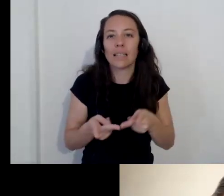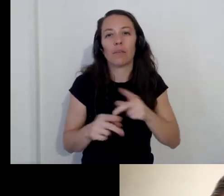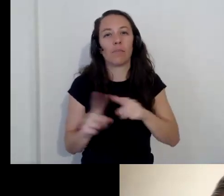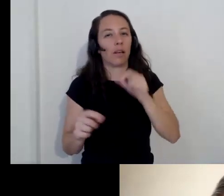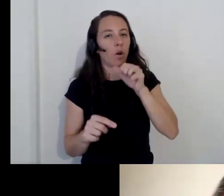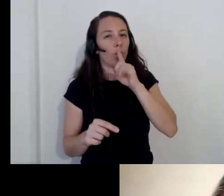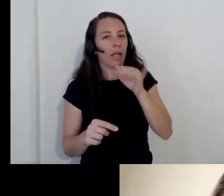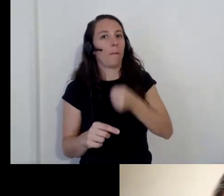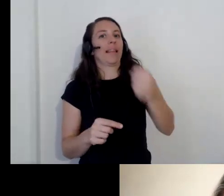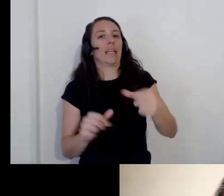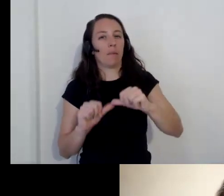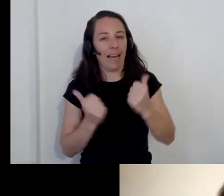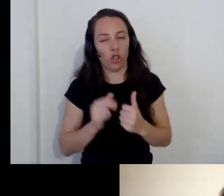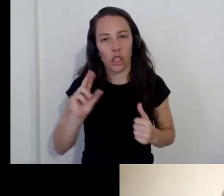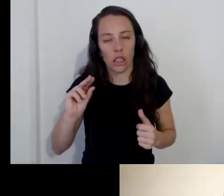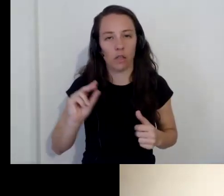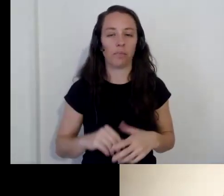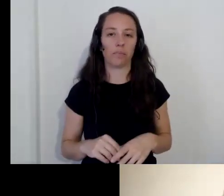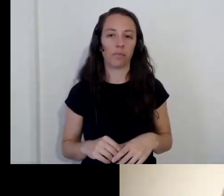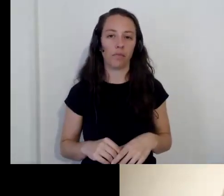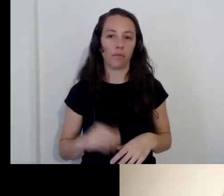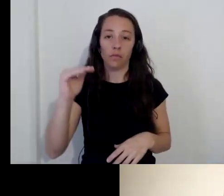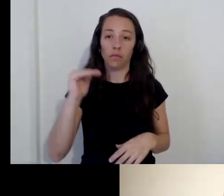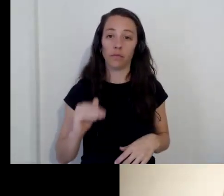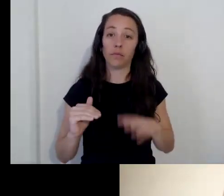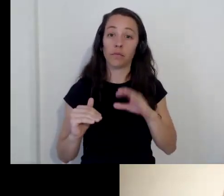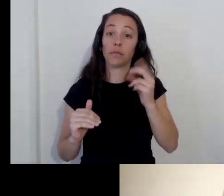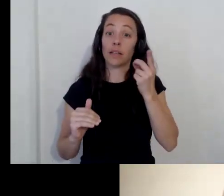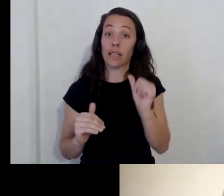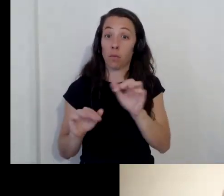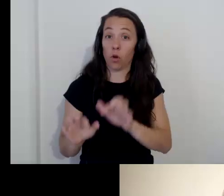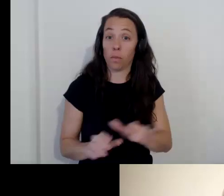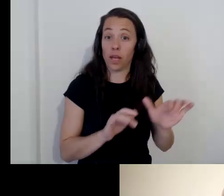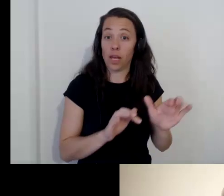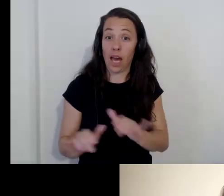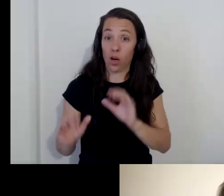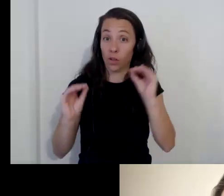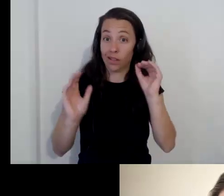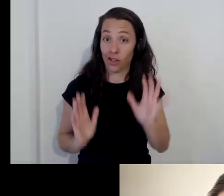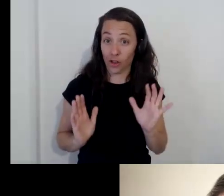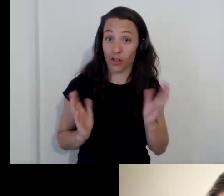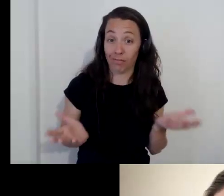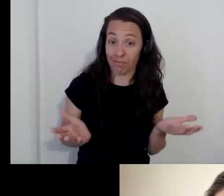And what about Disabled piano teachers, do they count?